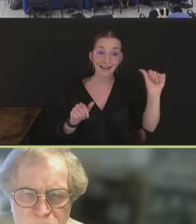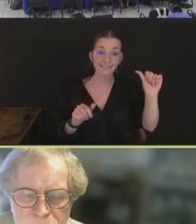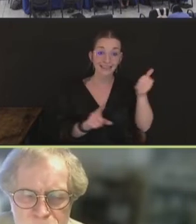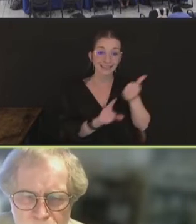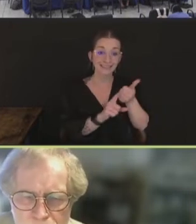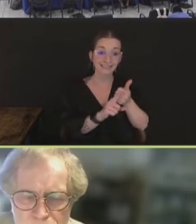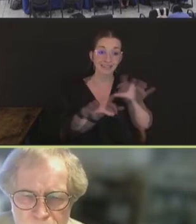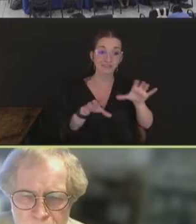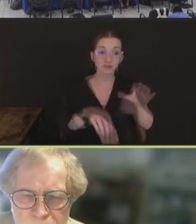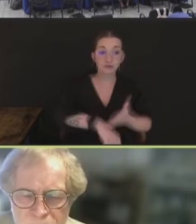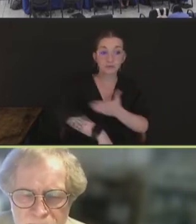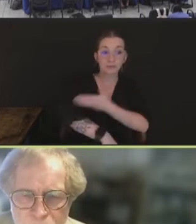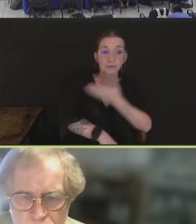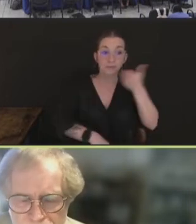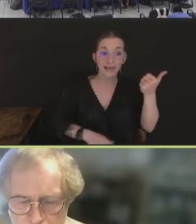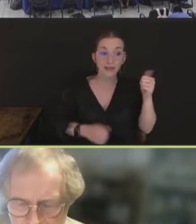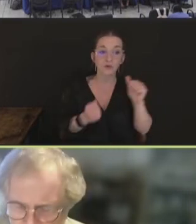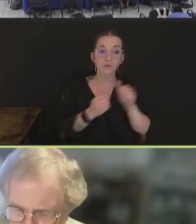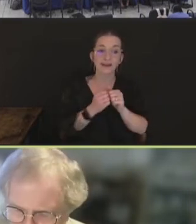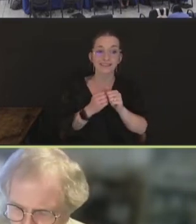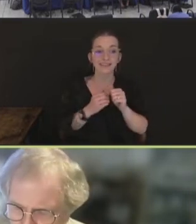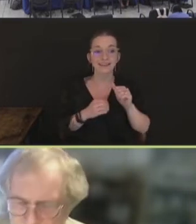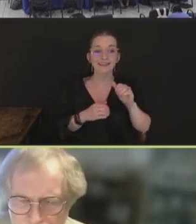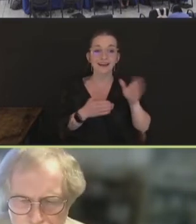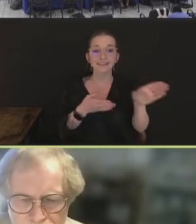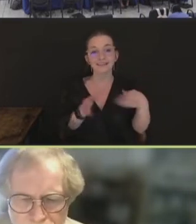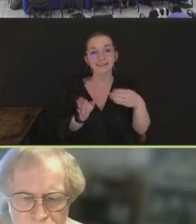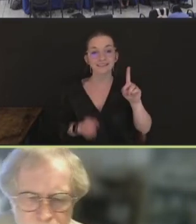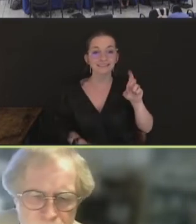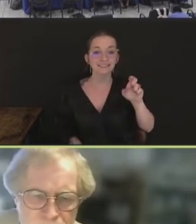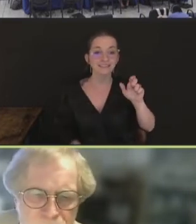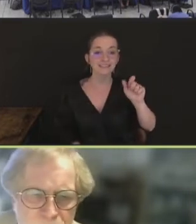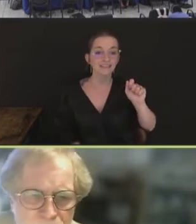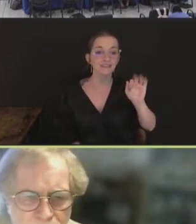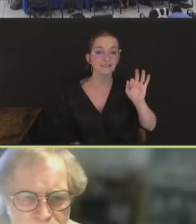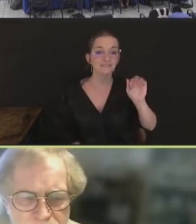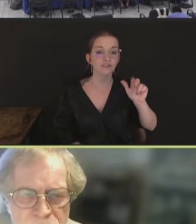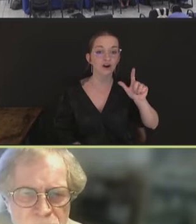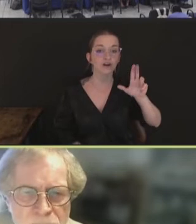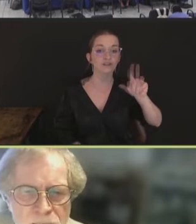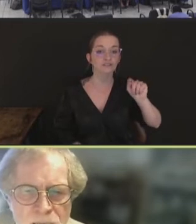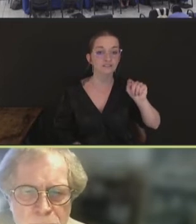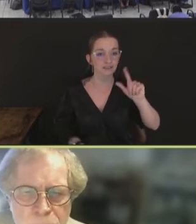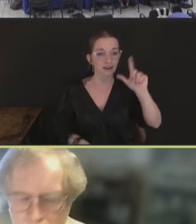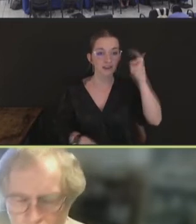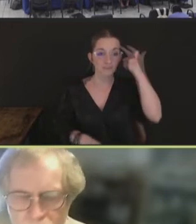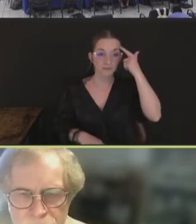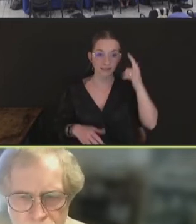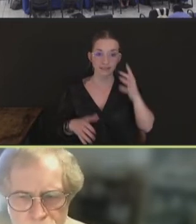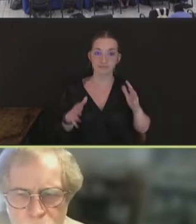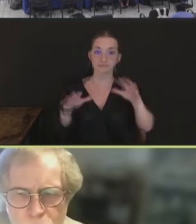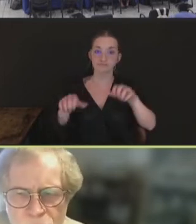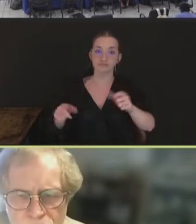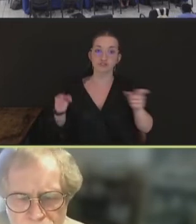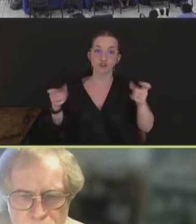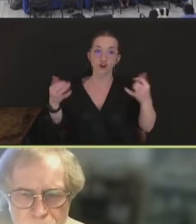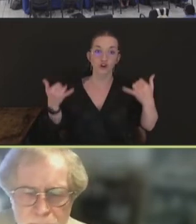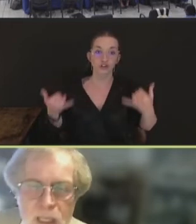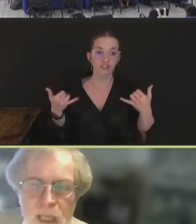in charge than it was, because they were previously preventing campaigns in many areas. But there's also a funding problem.